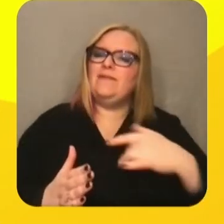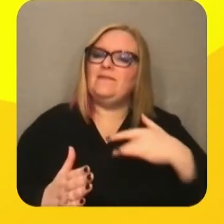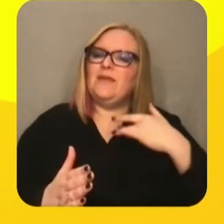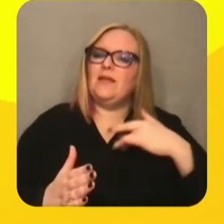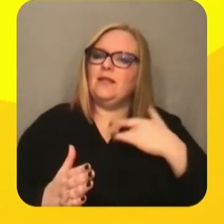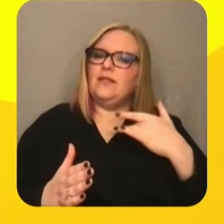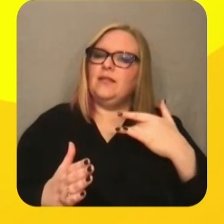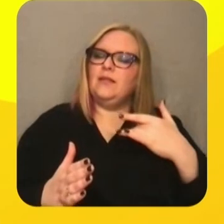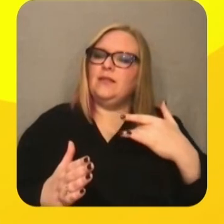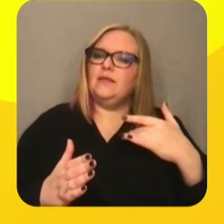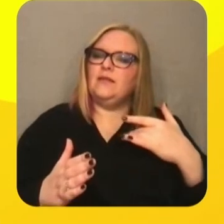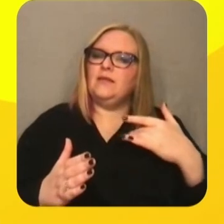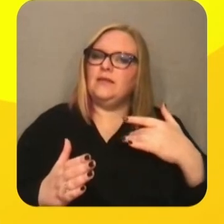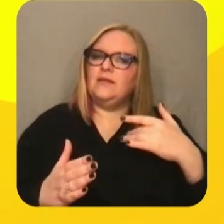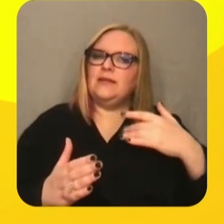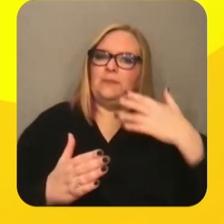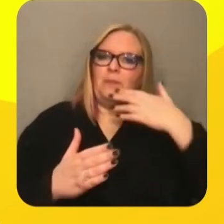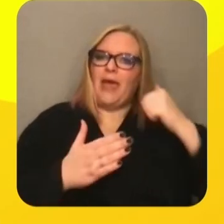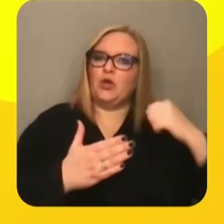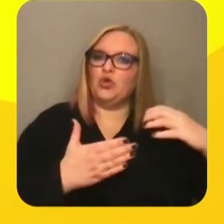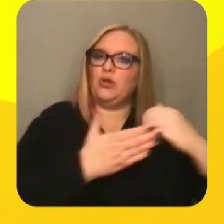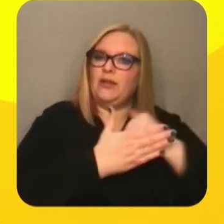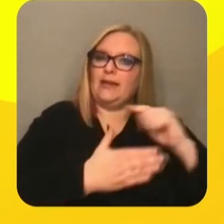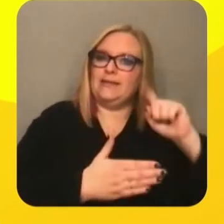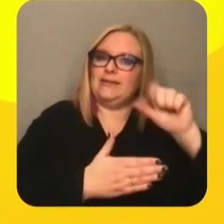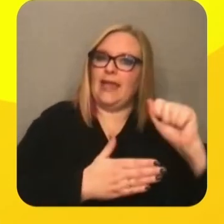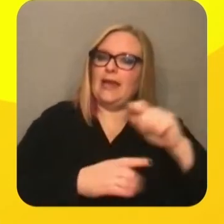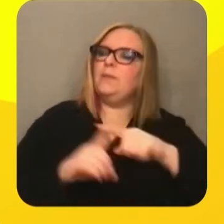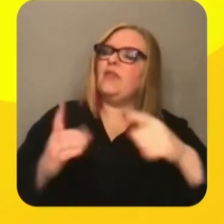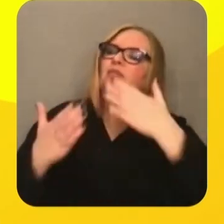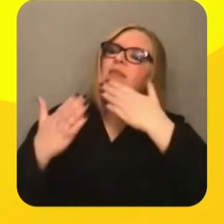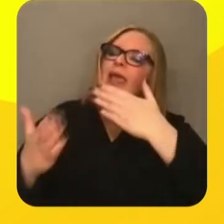but Bo thank you for saying that there is a way around this.